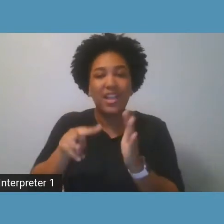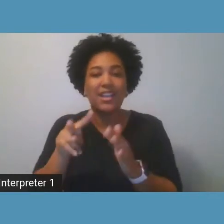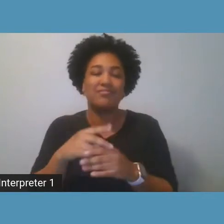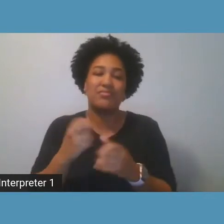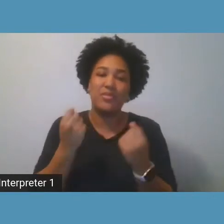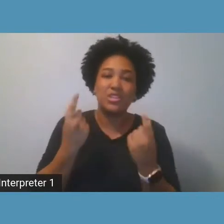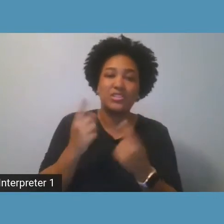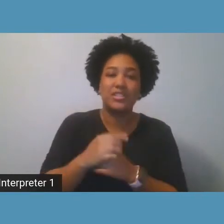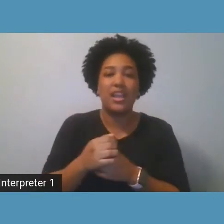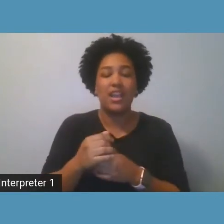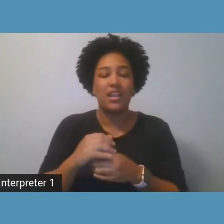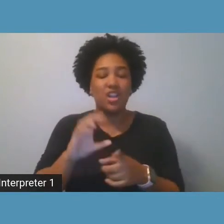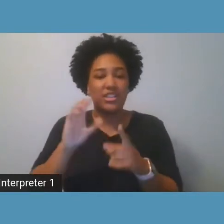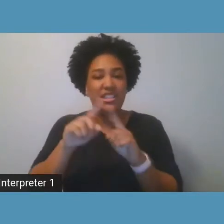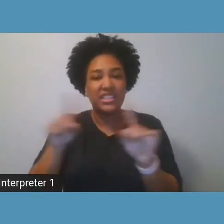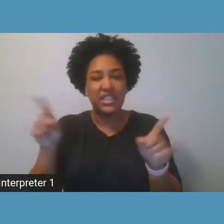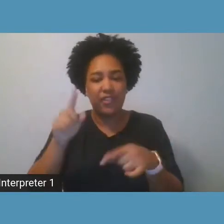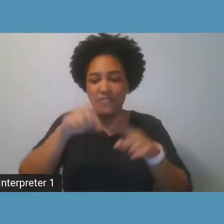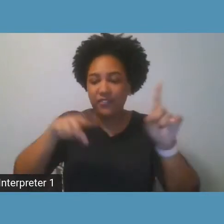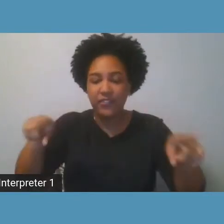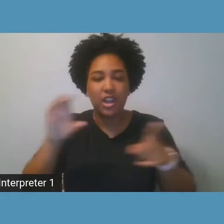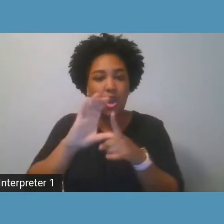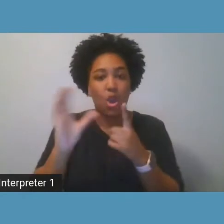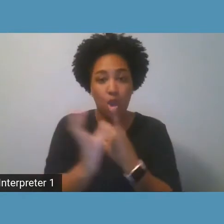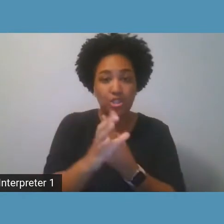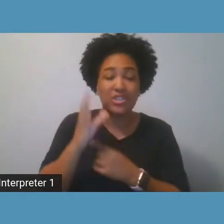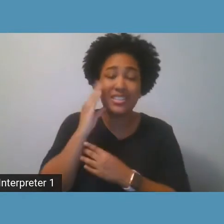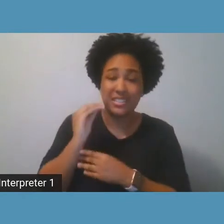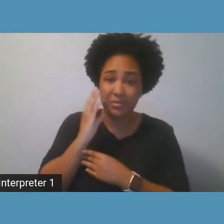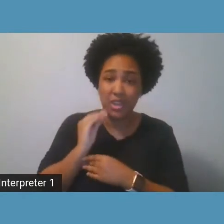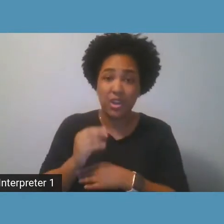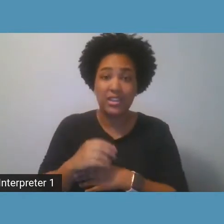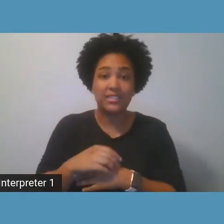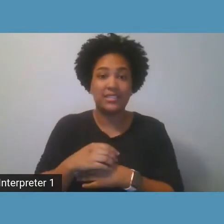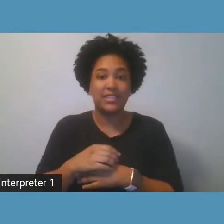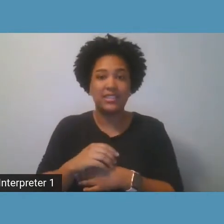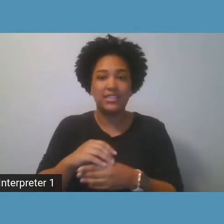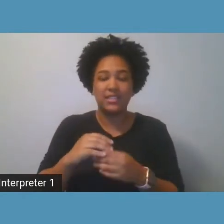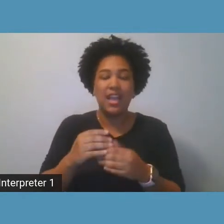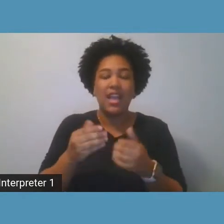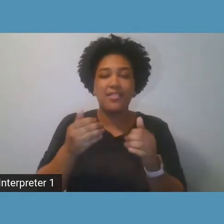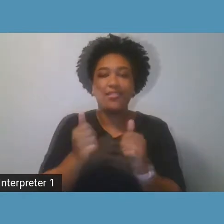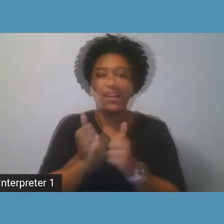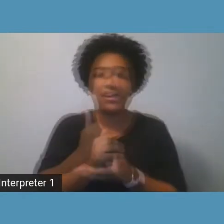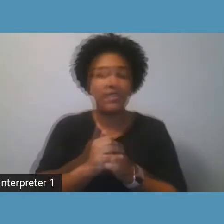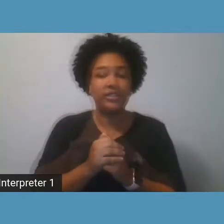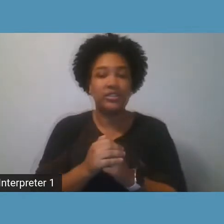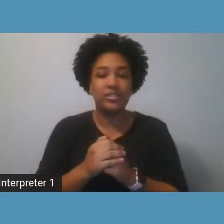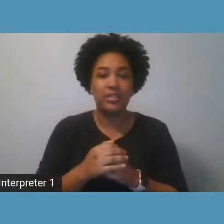cultures and experiences that for the richness of our world and our profession. And now,